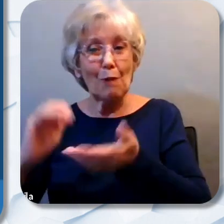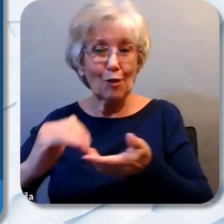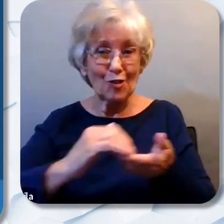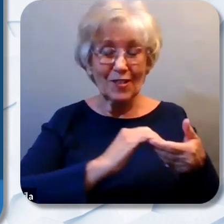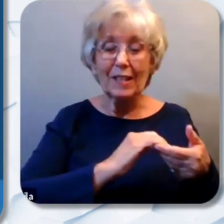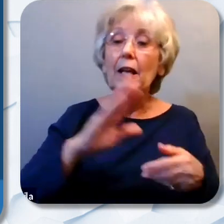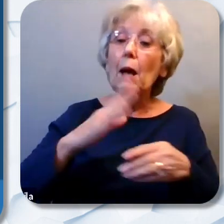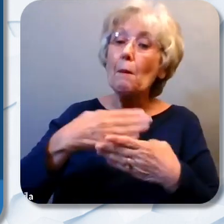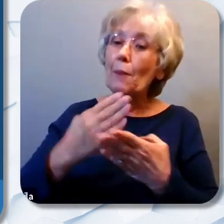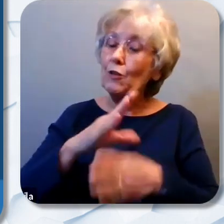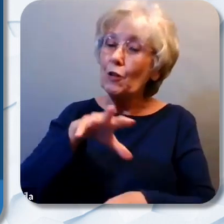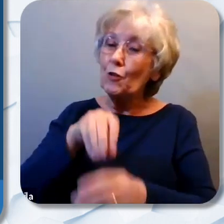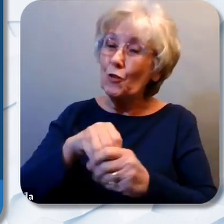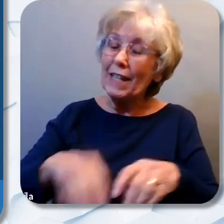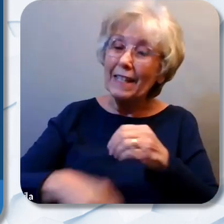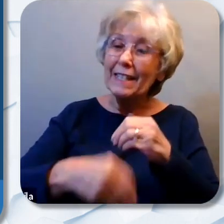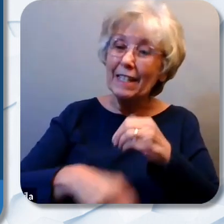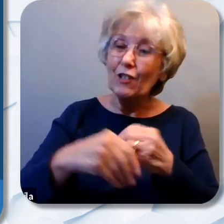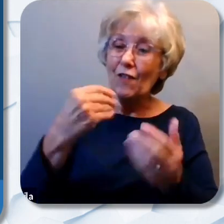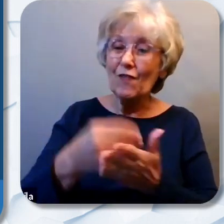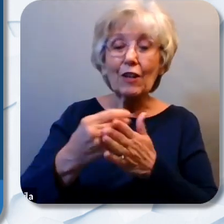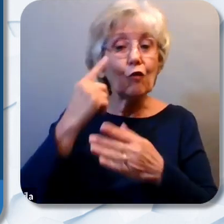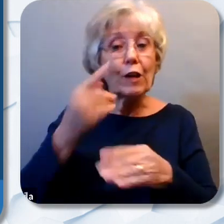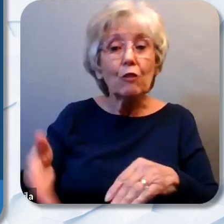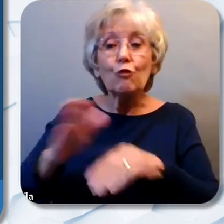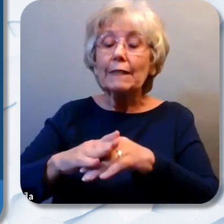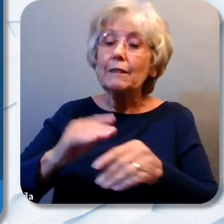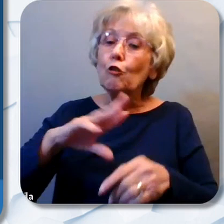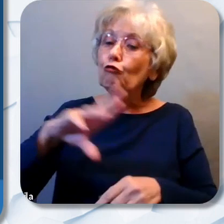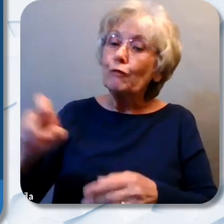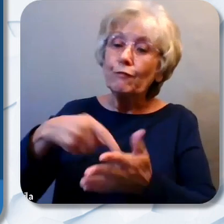also includes additional funding for increased reimbursement rates for all CSP programs,